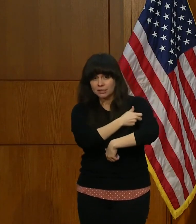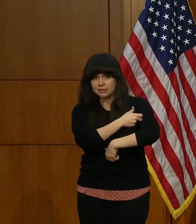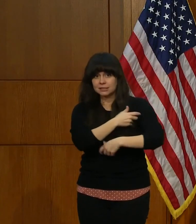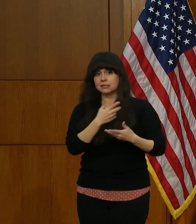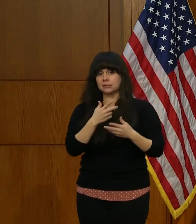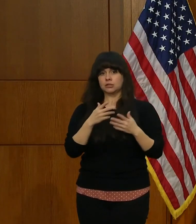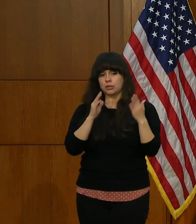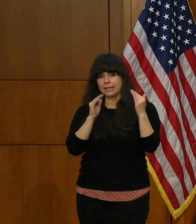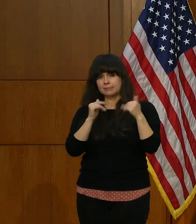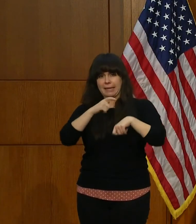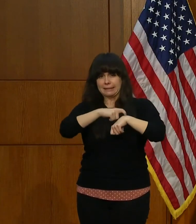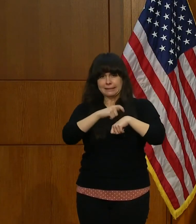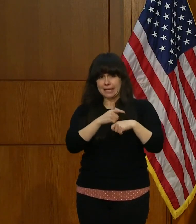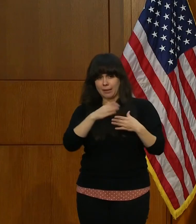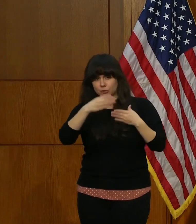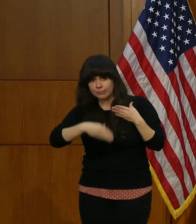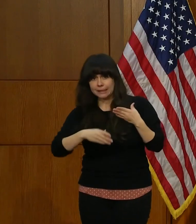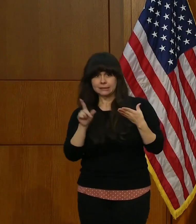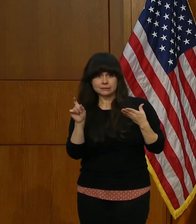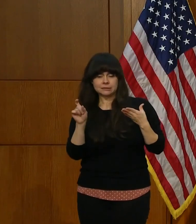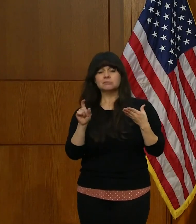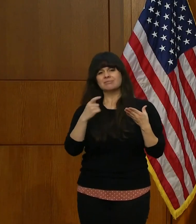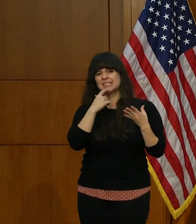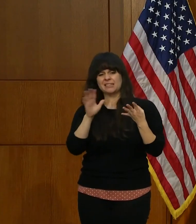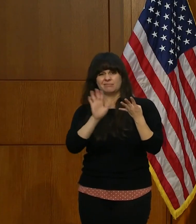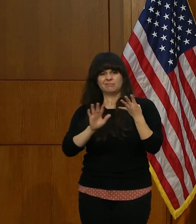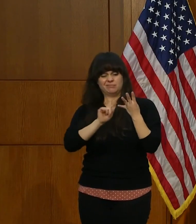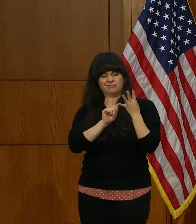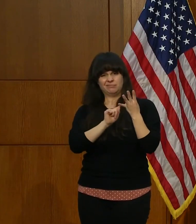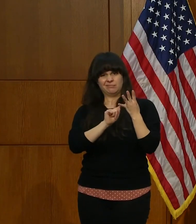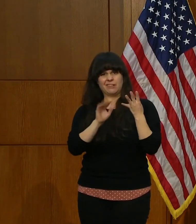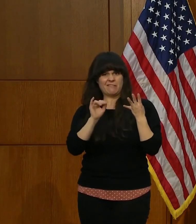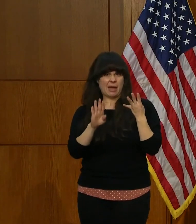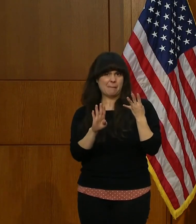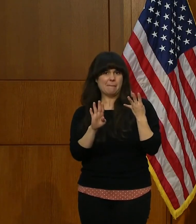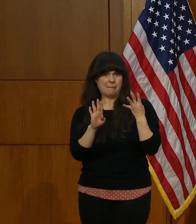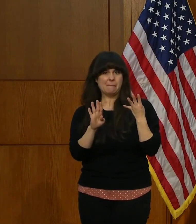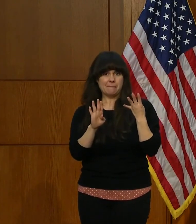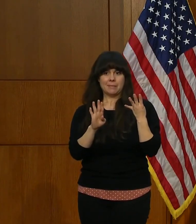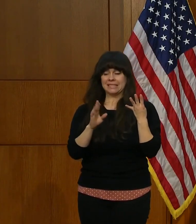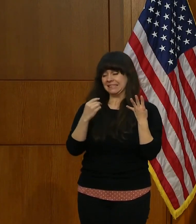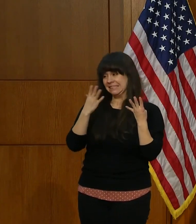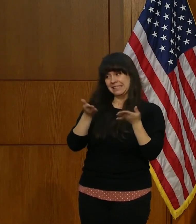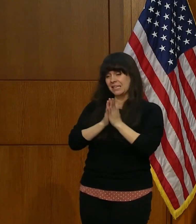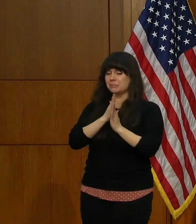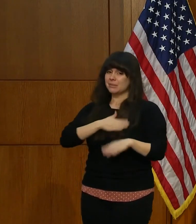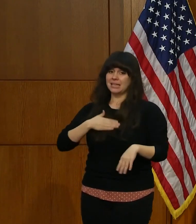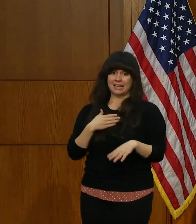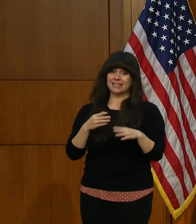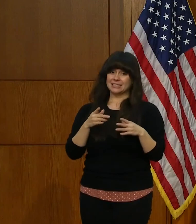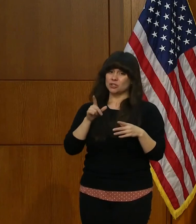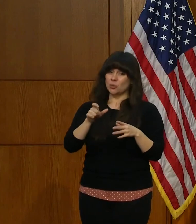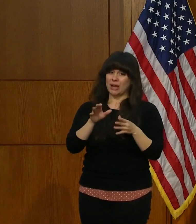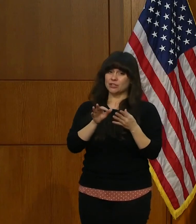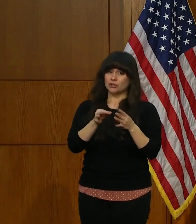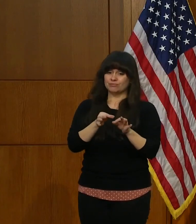EVERYONE LIVING IN THESE FACILITIES? THE ANSWER WAS LATER IN FEBRUARY, AS THE FEDERAL GOVERNMENT WANTED.